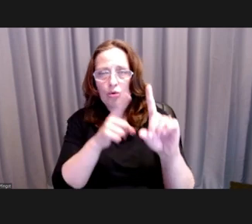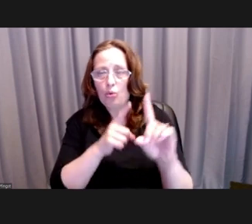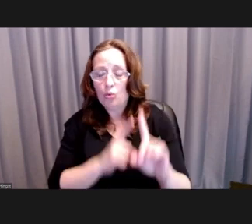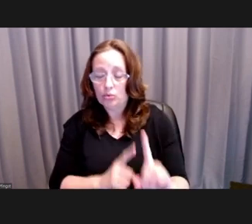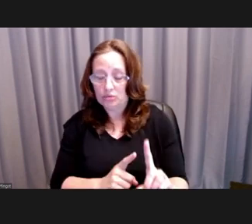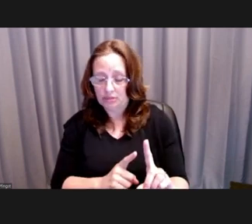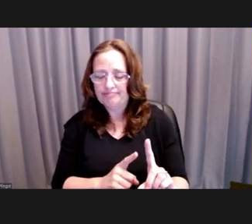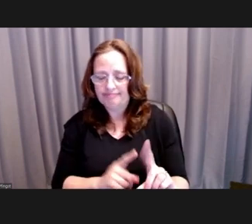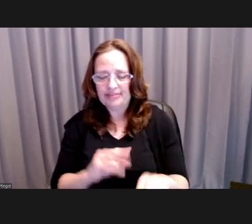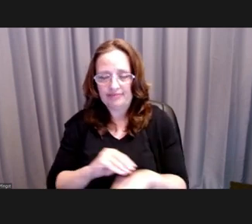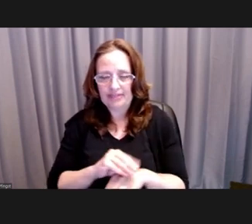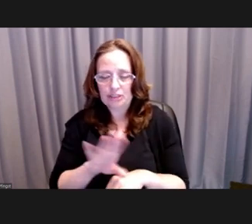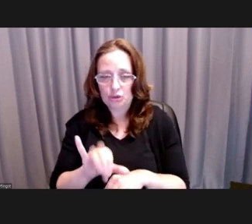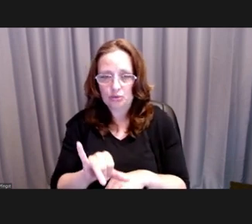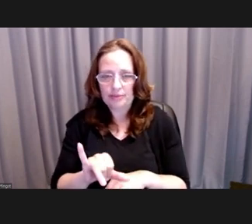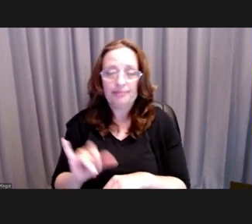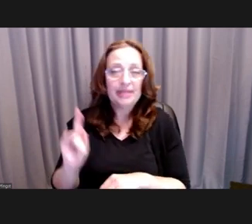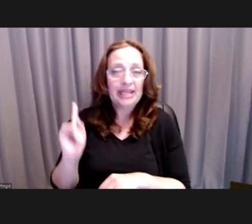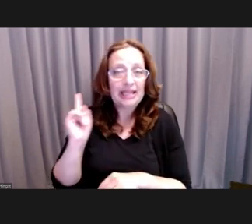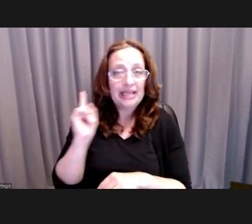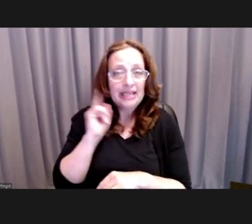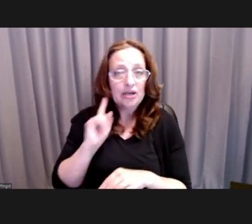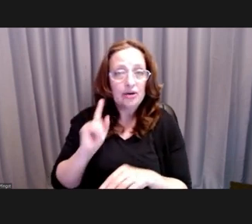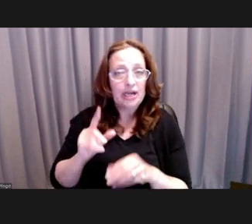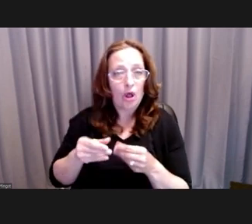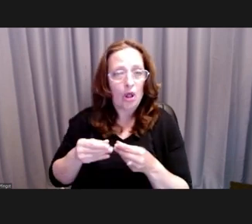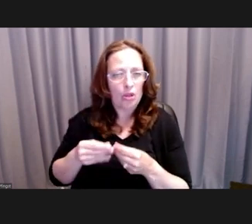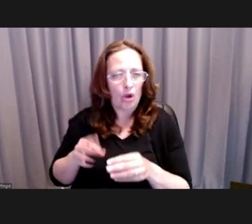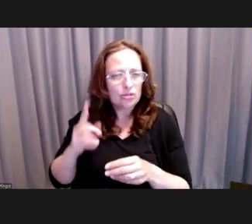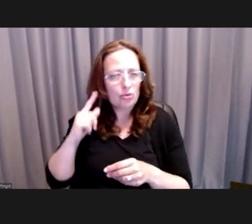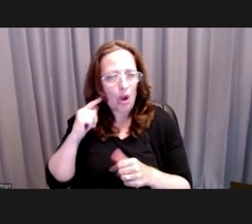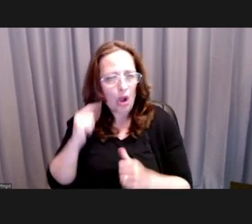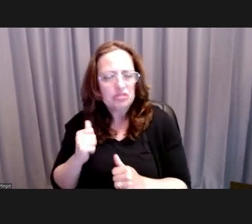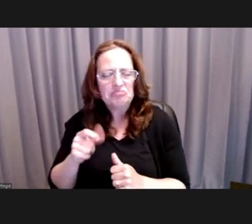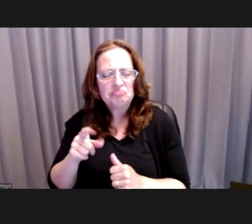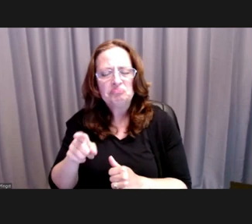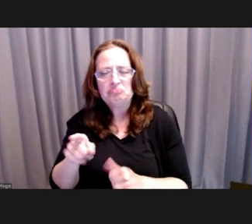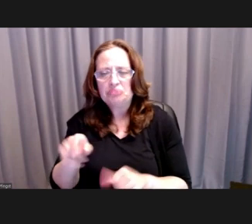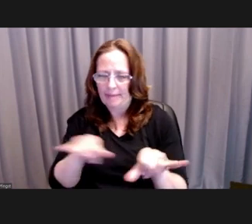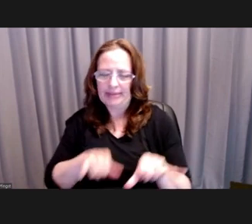congenital sensory impairments. More common than issues with vision,